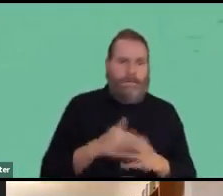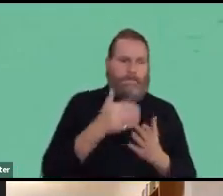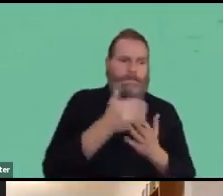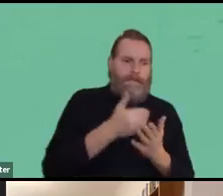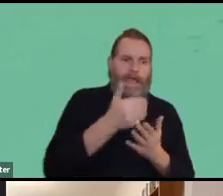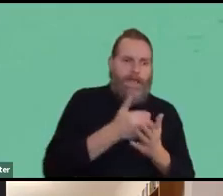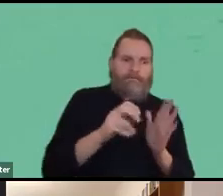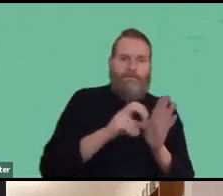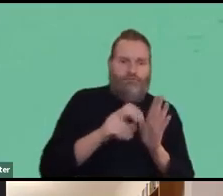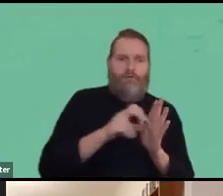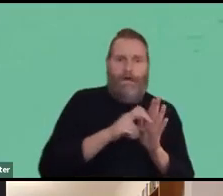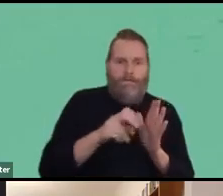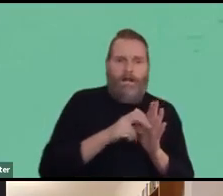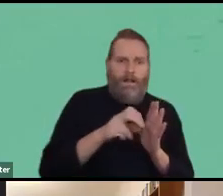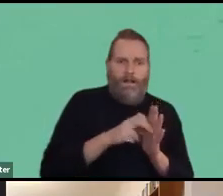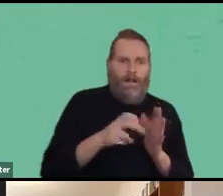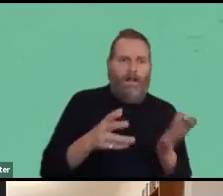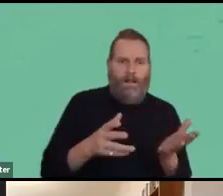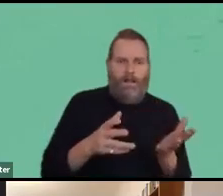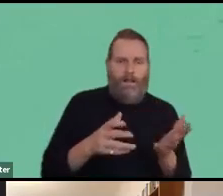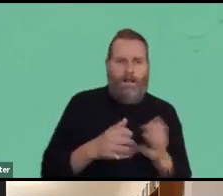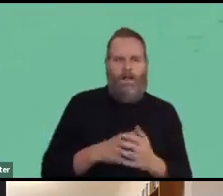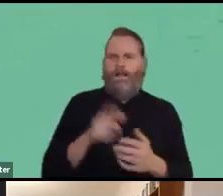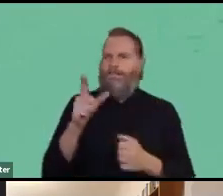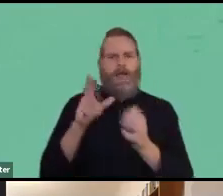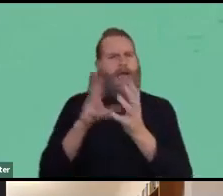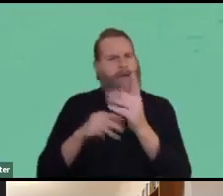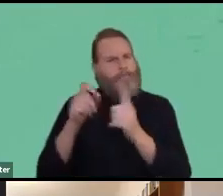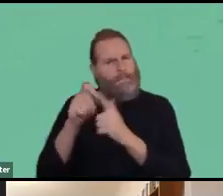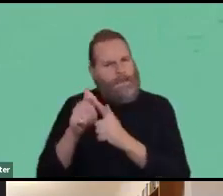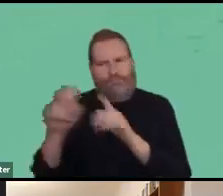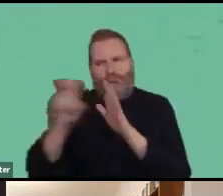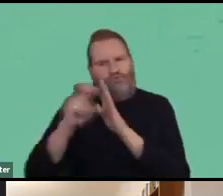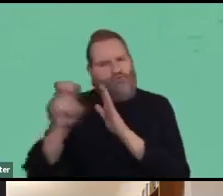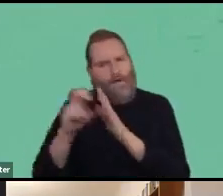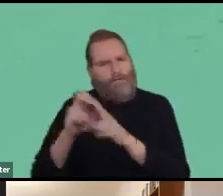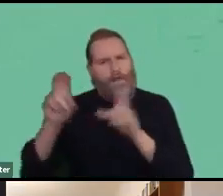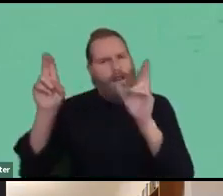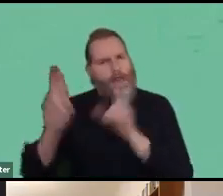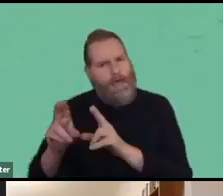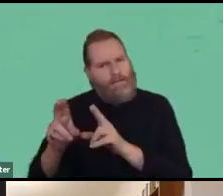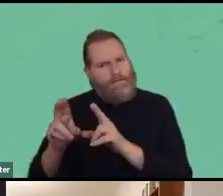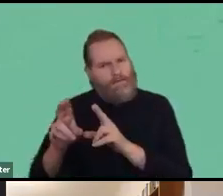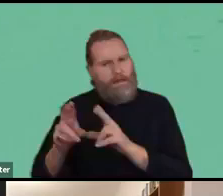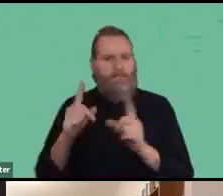surely MPs have saved their costs too is there anything you you would want to say in response